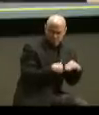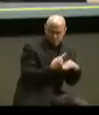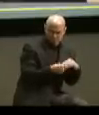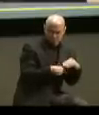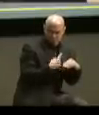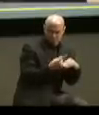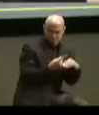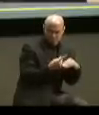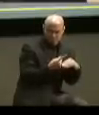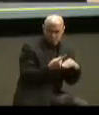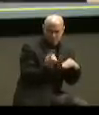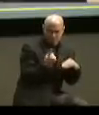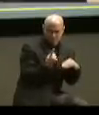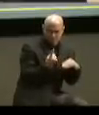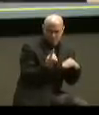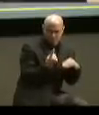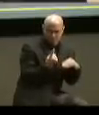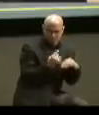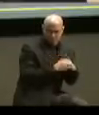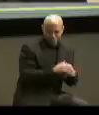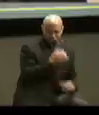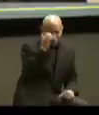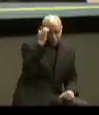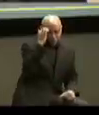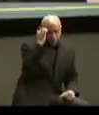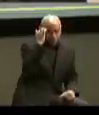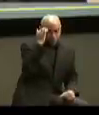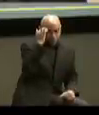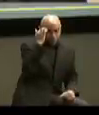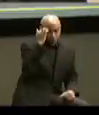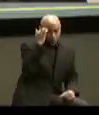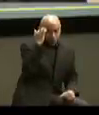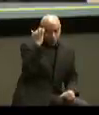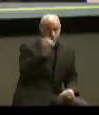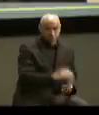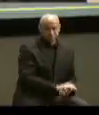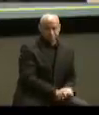AND IF YOU COULD COMMENT ON THE WAY TRANSPORTATION PLANNING